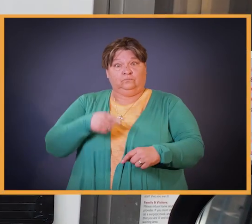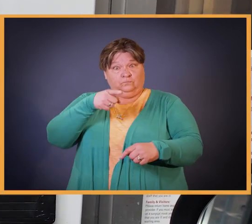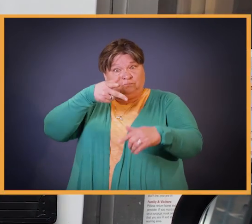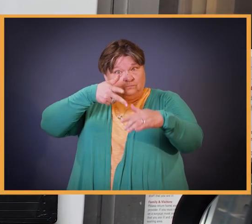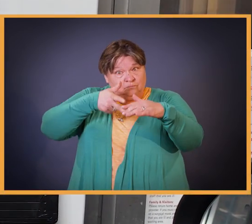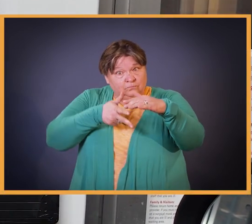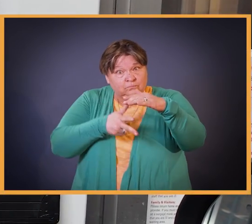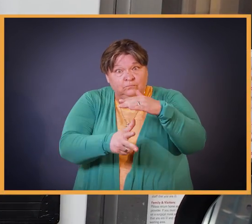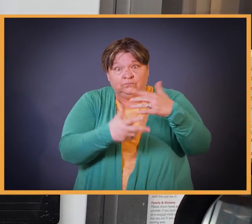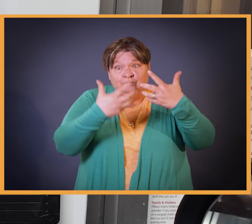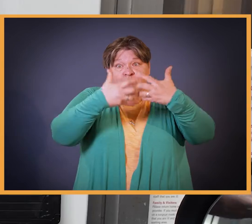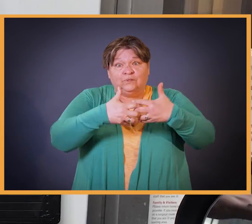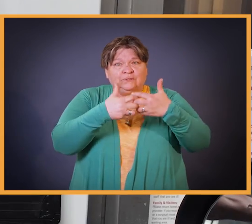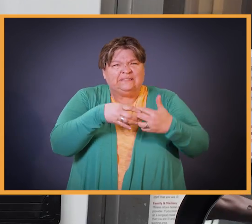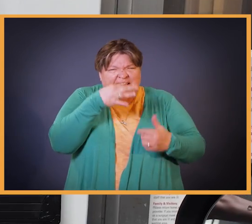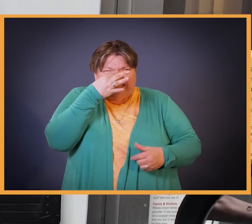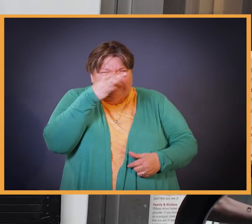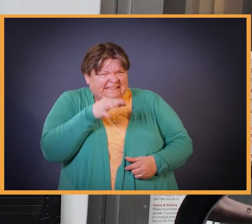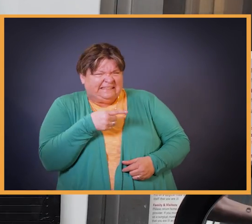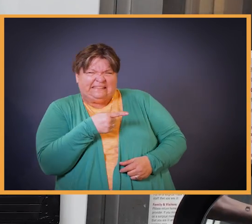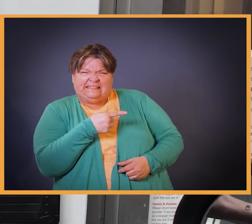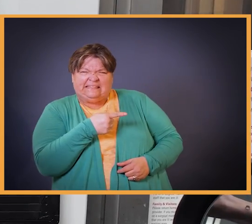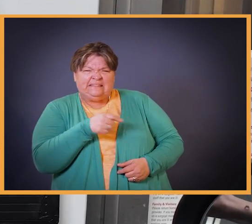Push the button for a parking ticket.